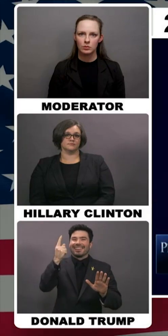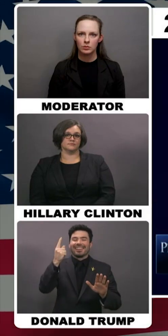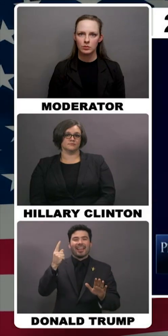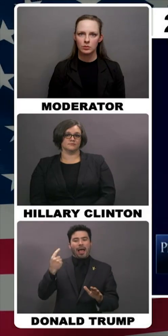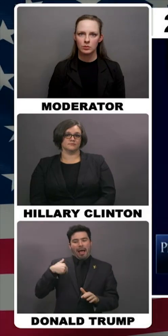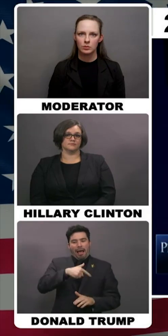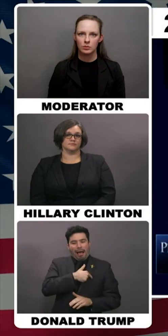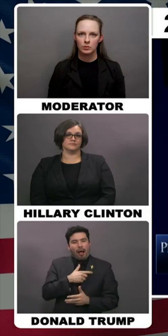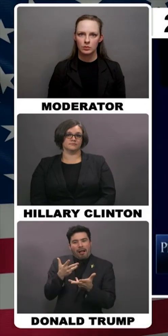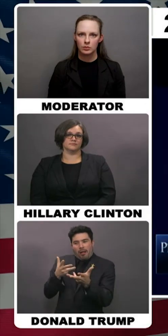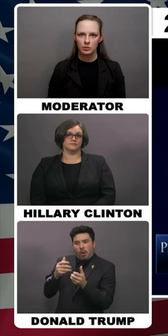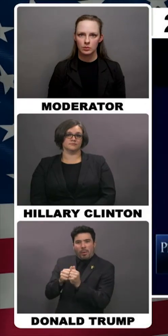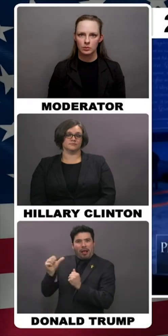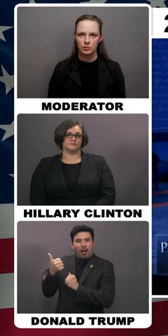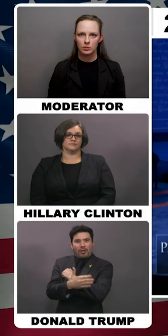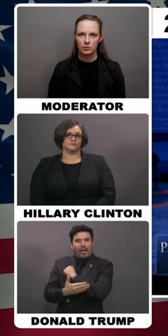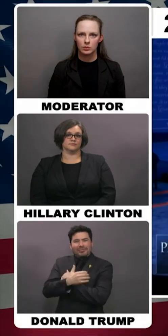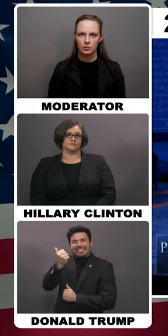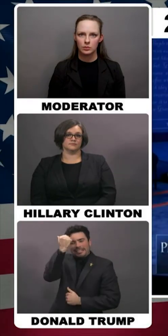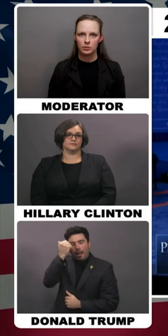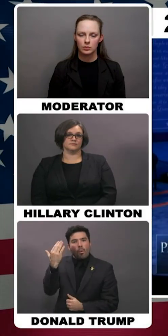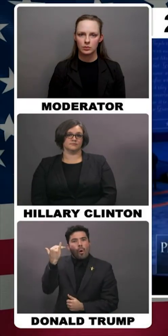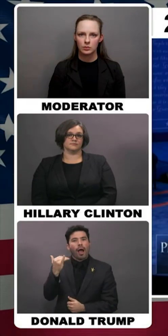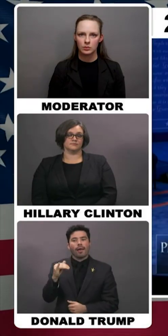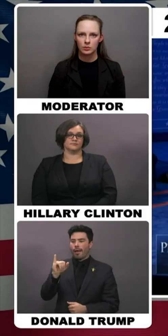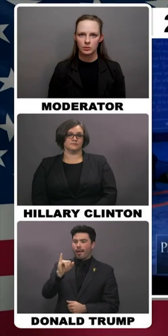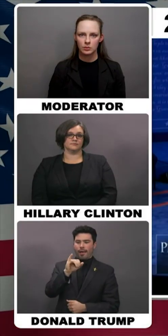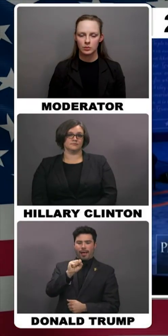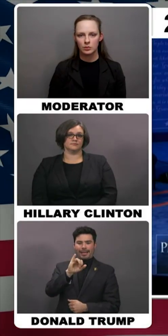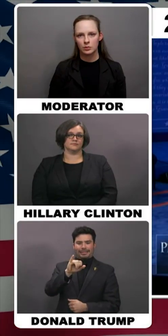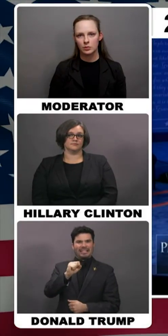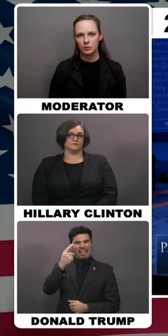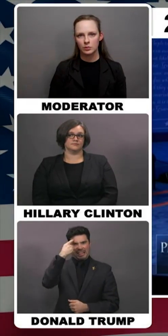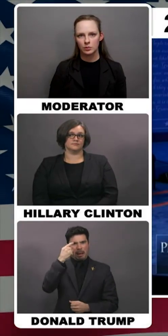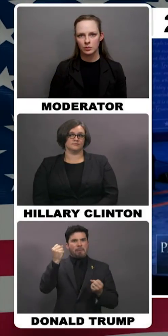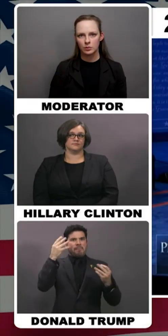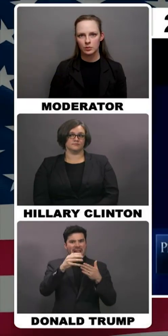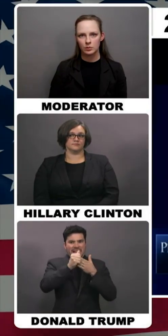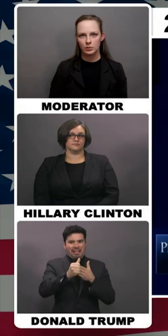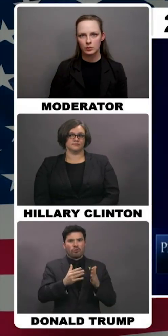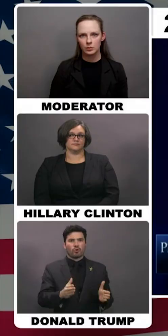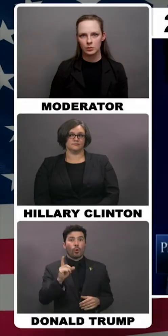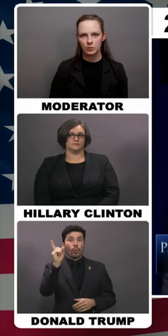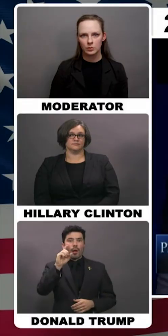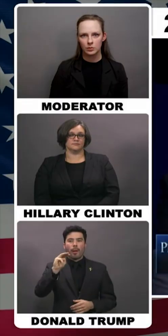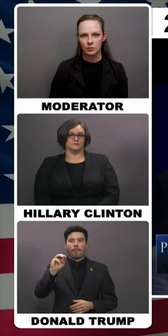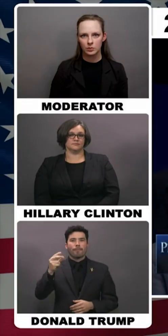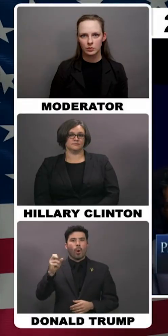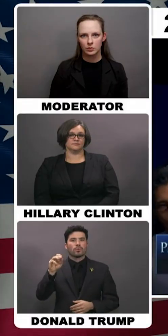We have Mosul. They think a lot of the ISIS leaders are in Russel. So we have announcements coming out of Washington and coming out of Iraq.